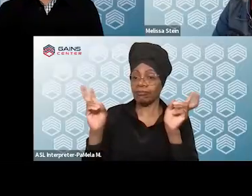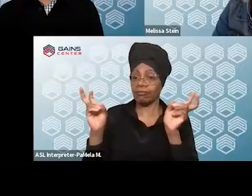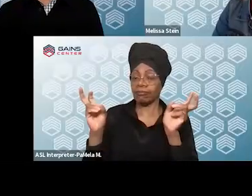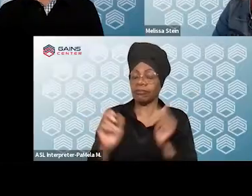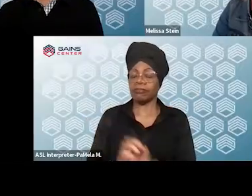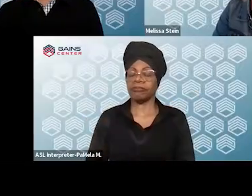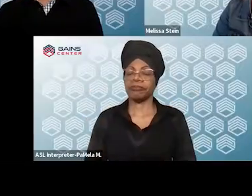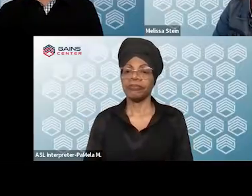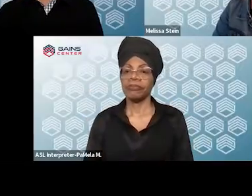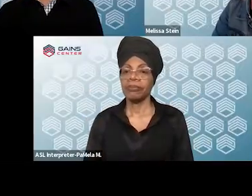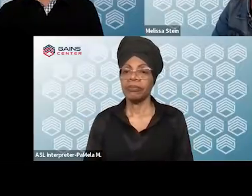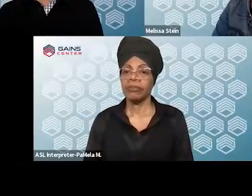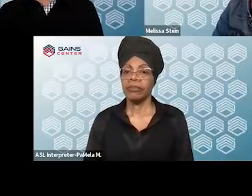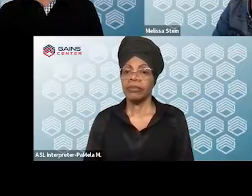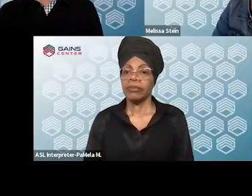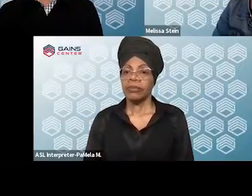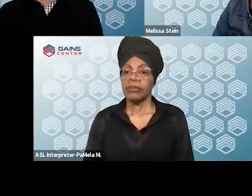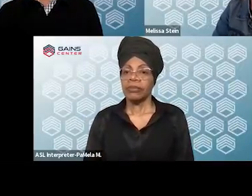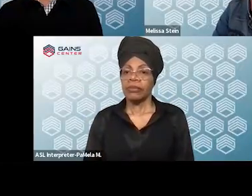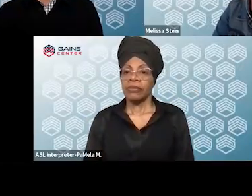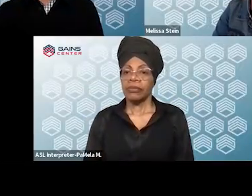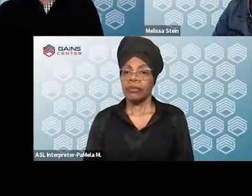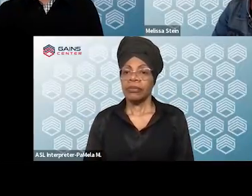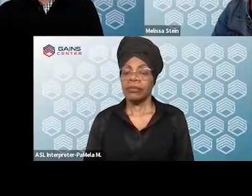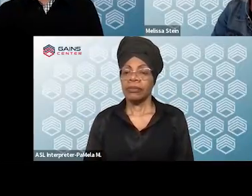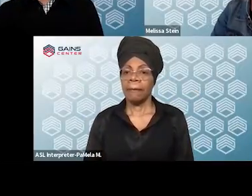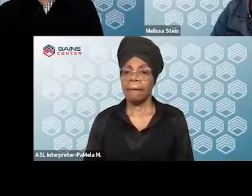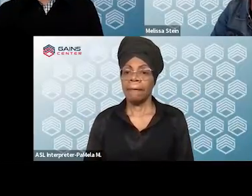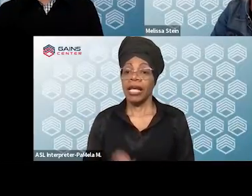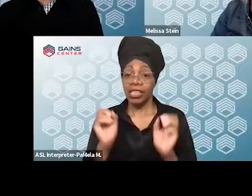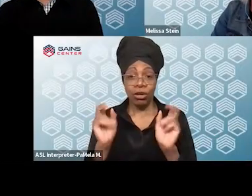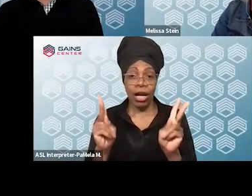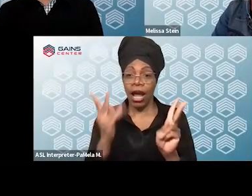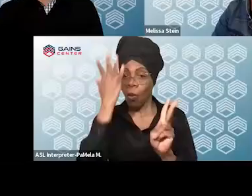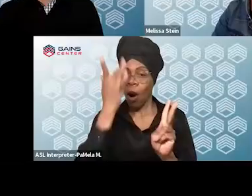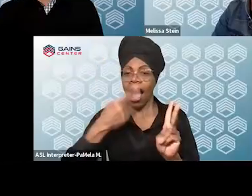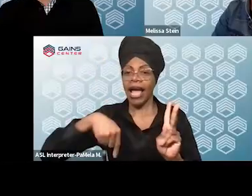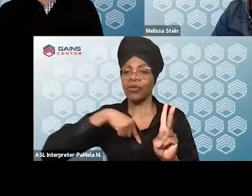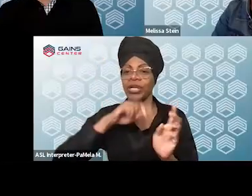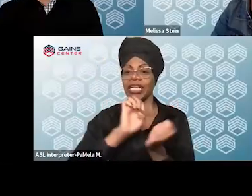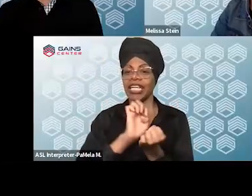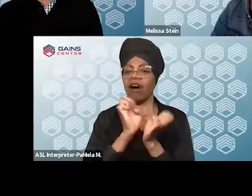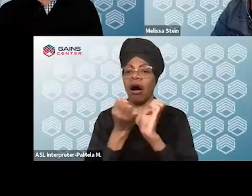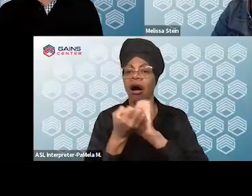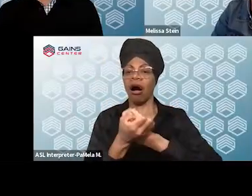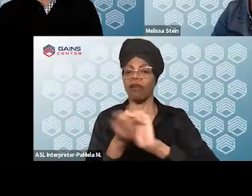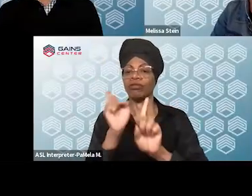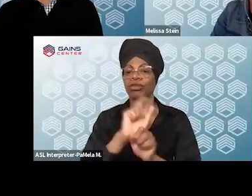You know, it's okay. We evolve. And this has not been a conversation,